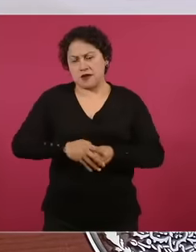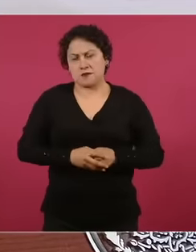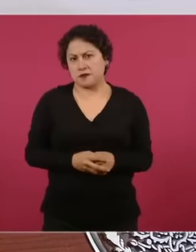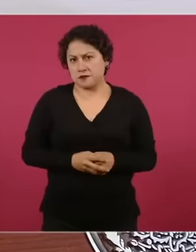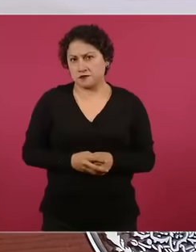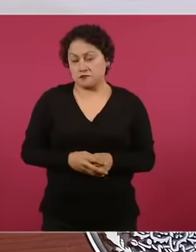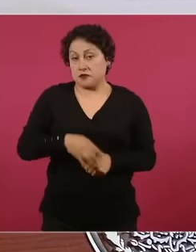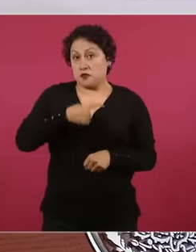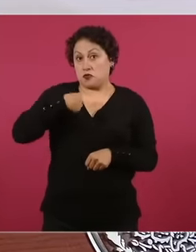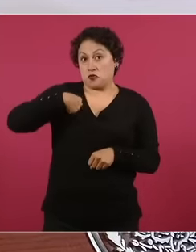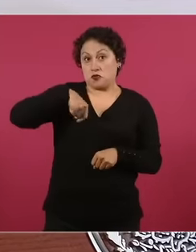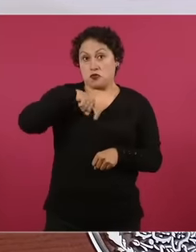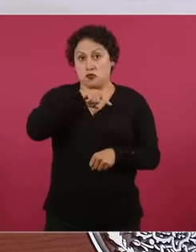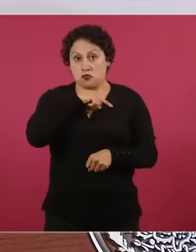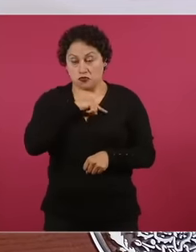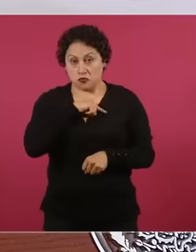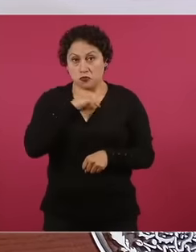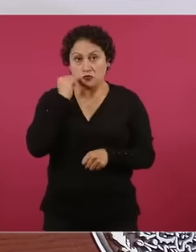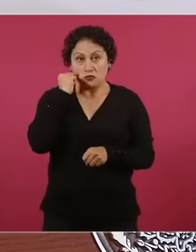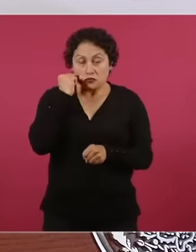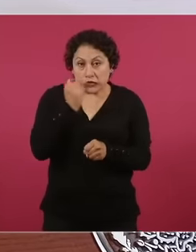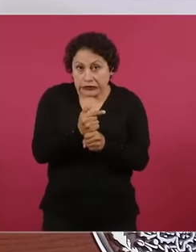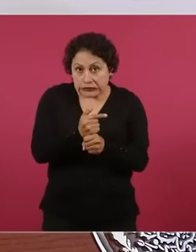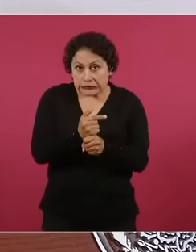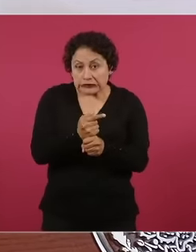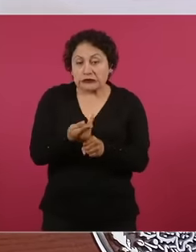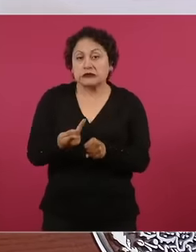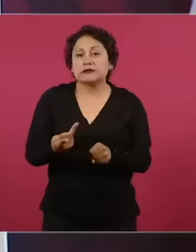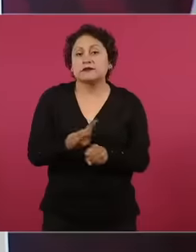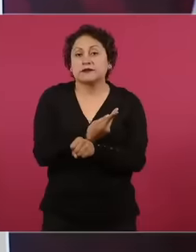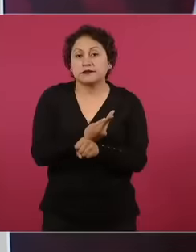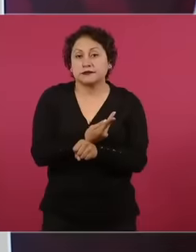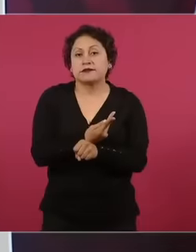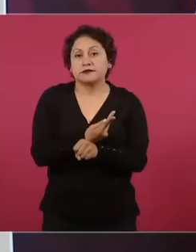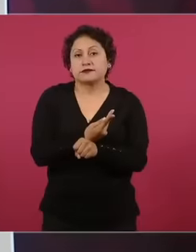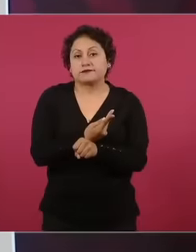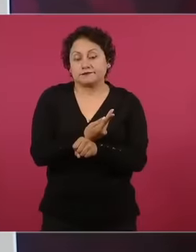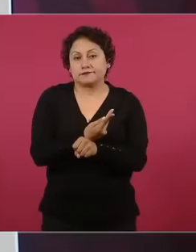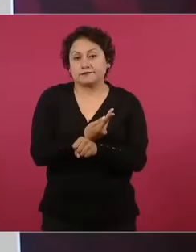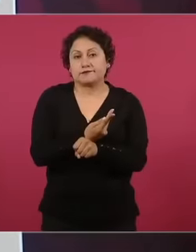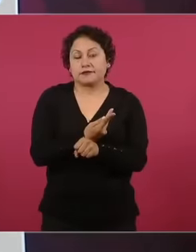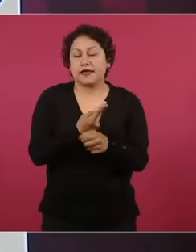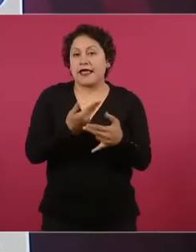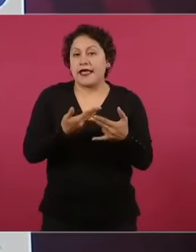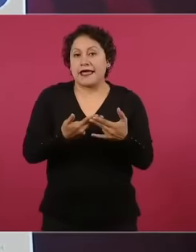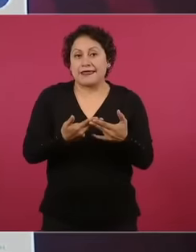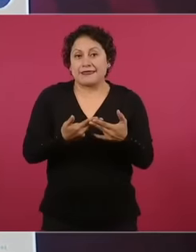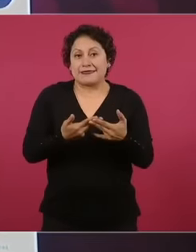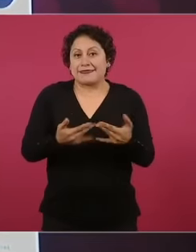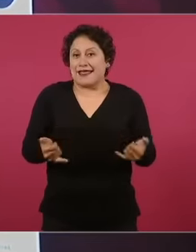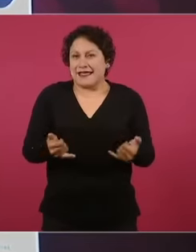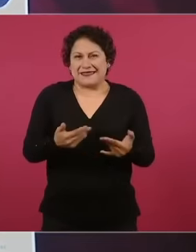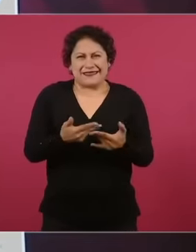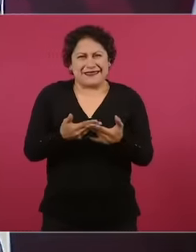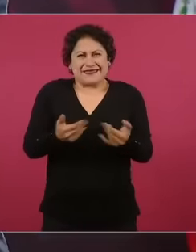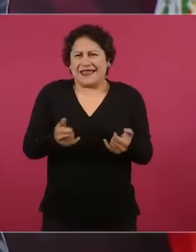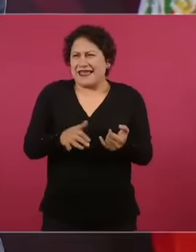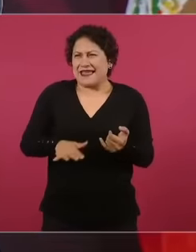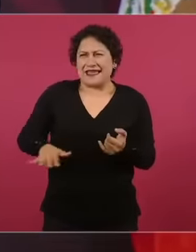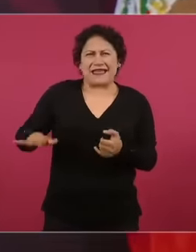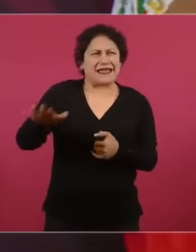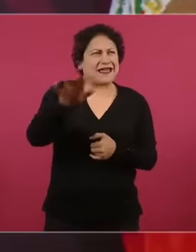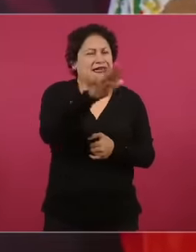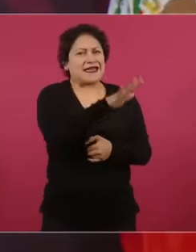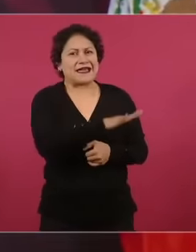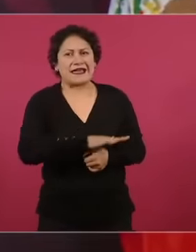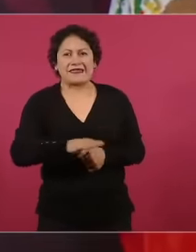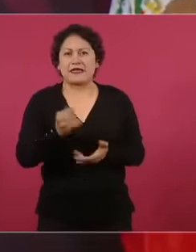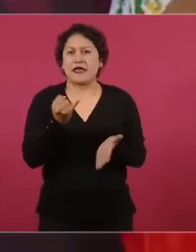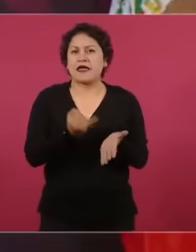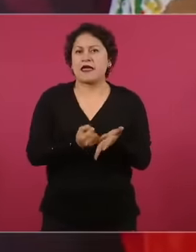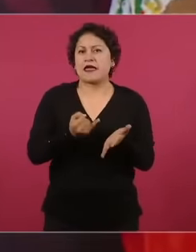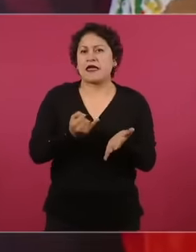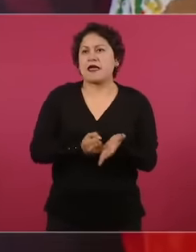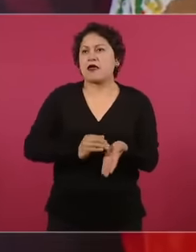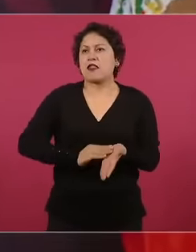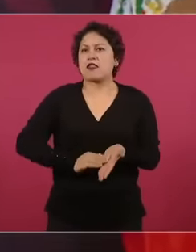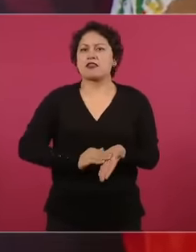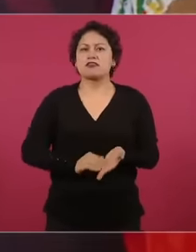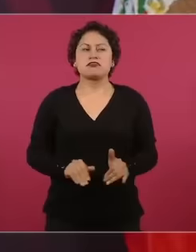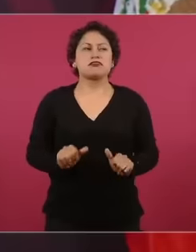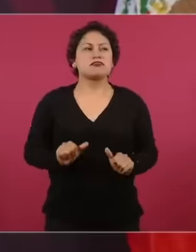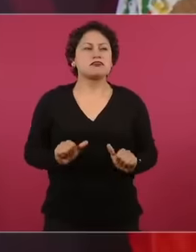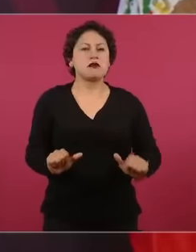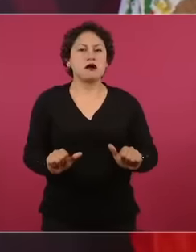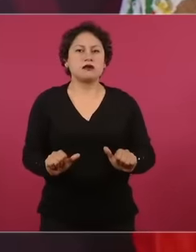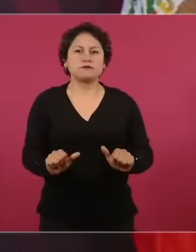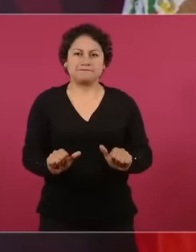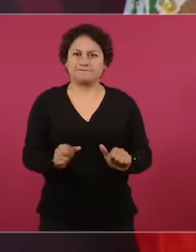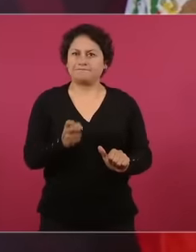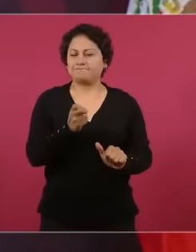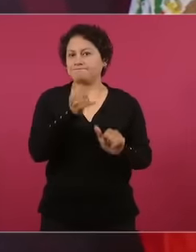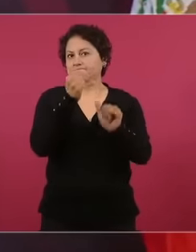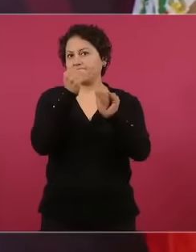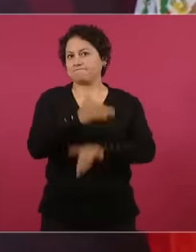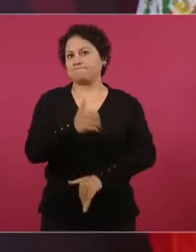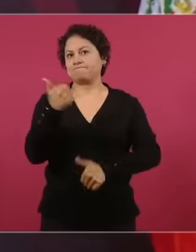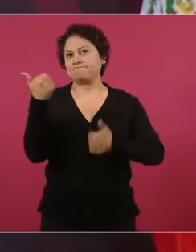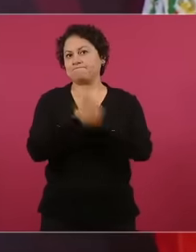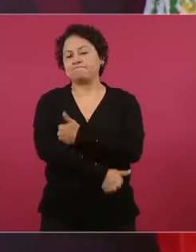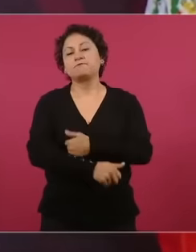that we were not going to allow anyone to do tax evasion, tax fraud and two